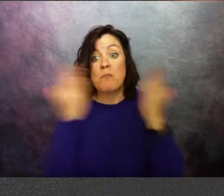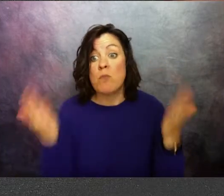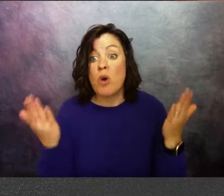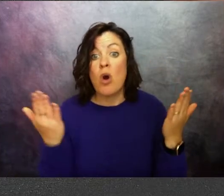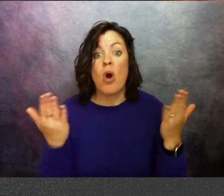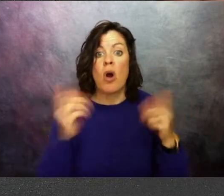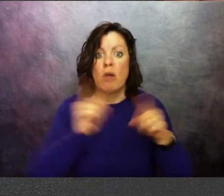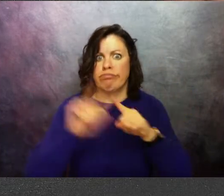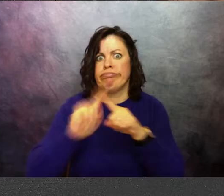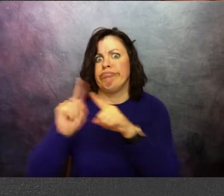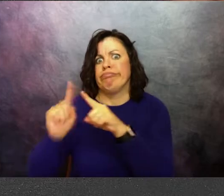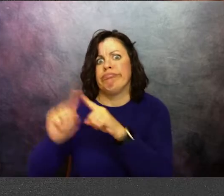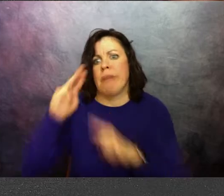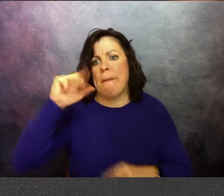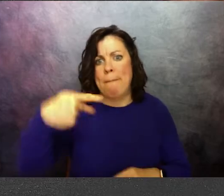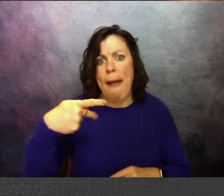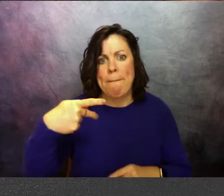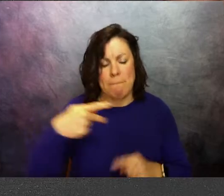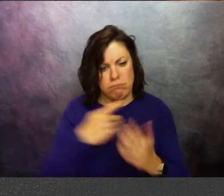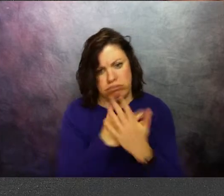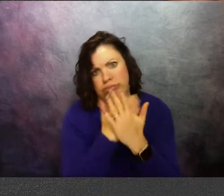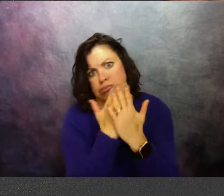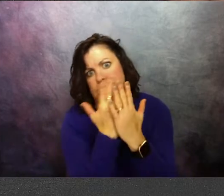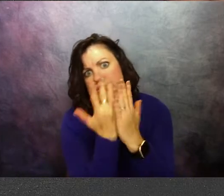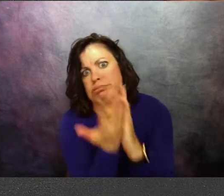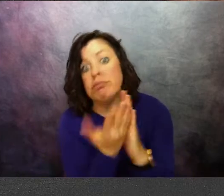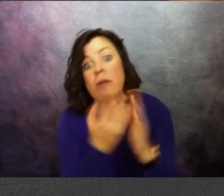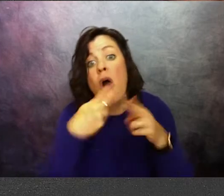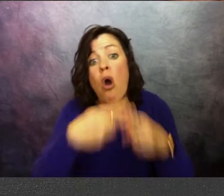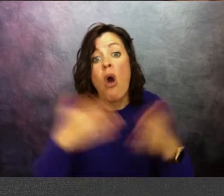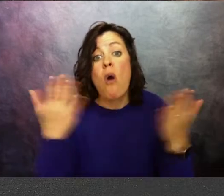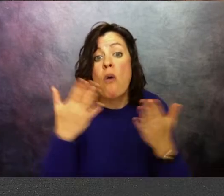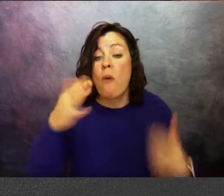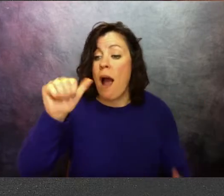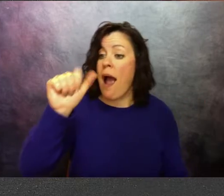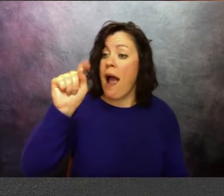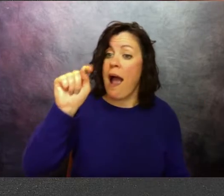This is called an Atlas and an Atlas is a book of maps.